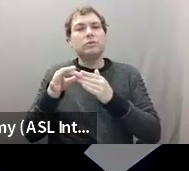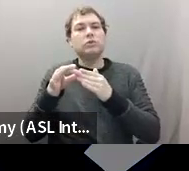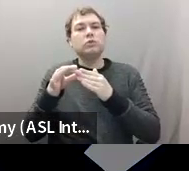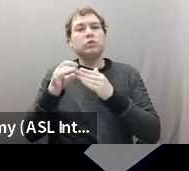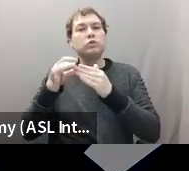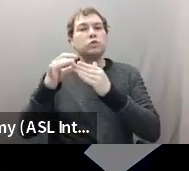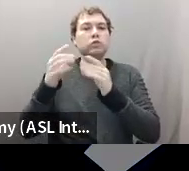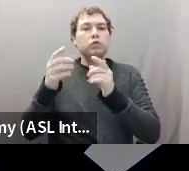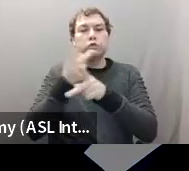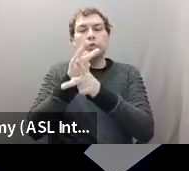james turner: and